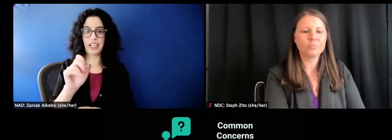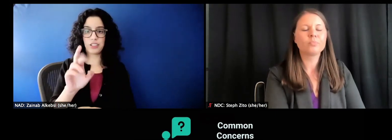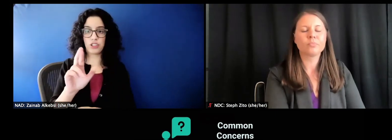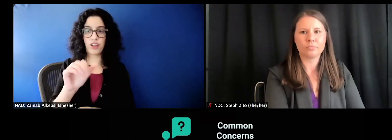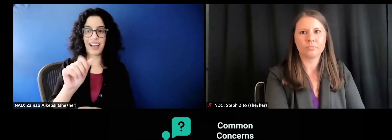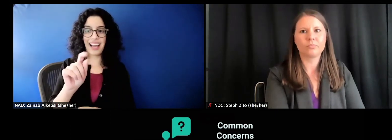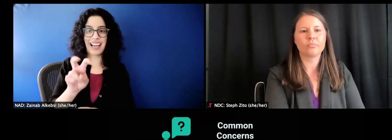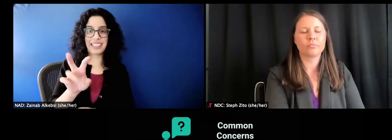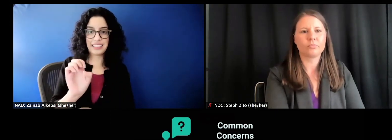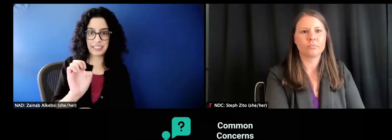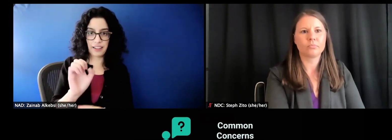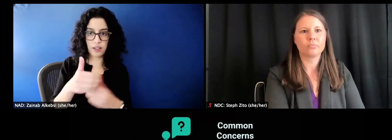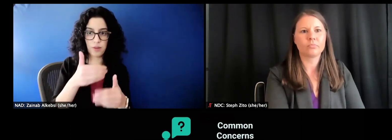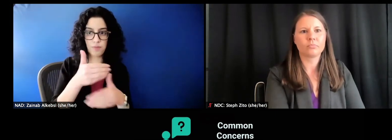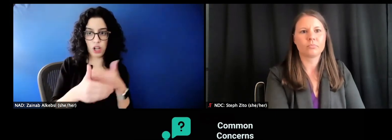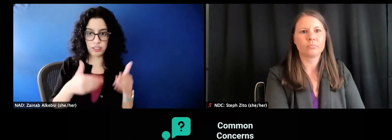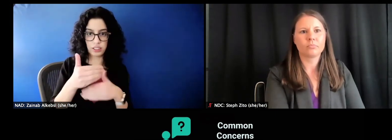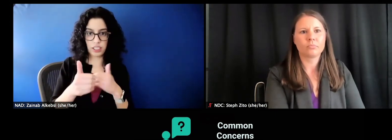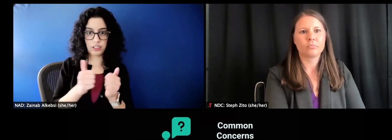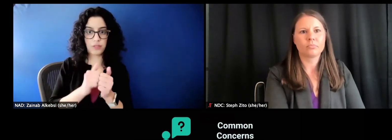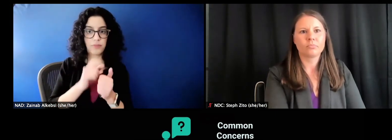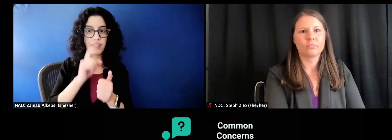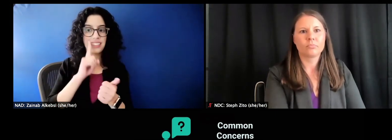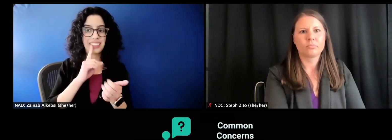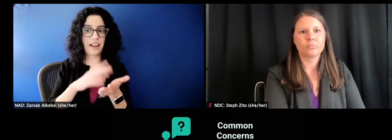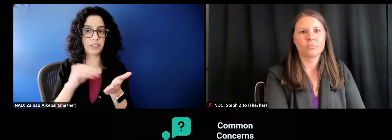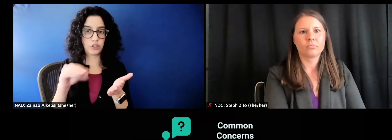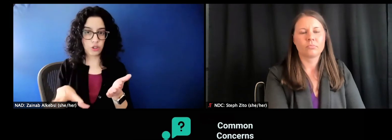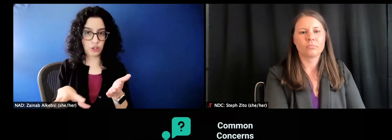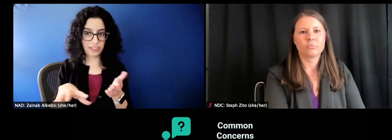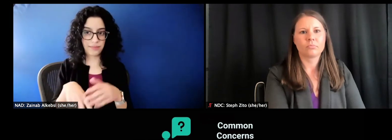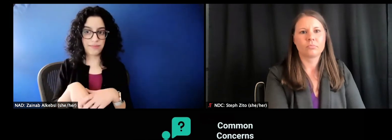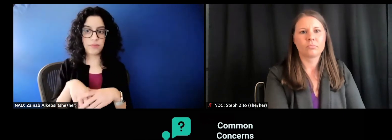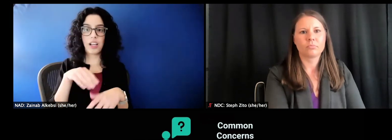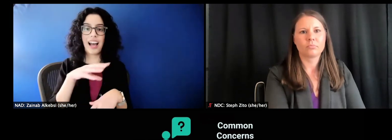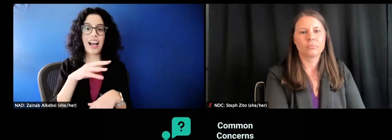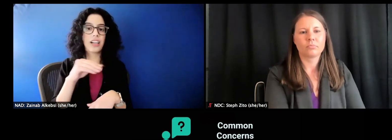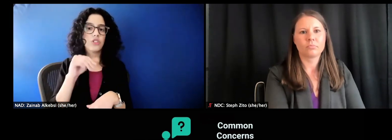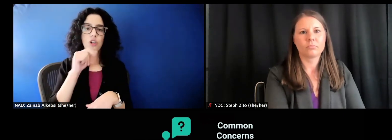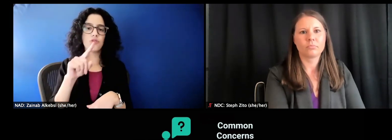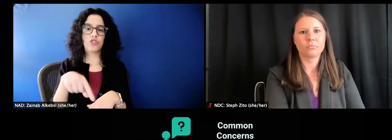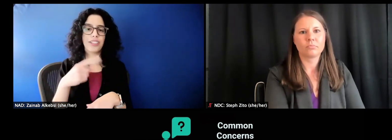with the deaf student and don't just